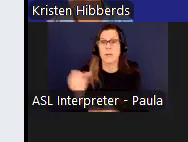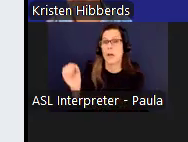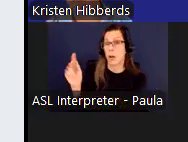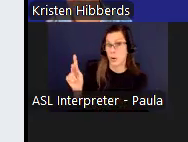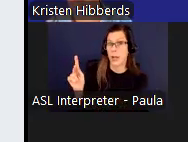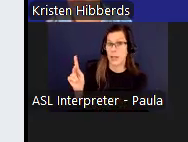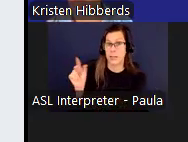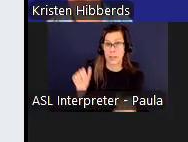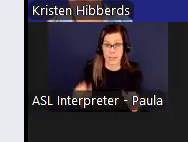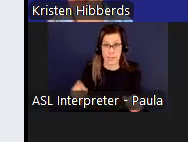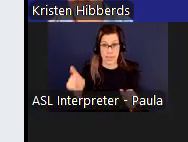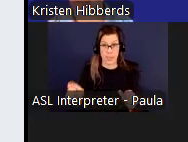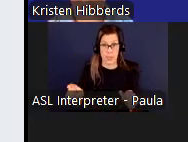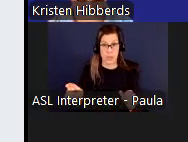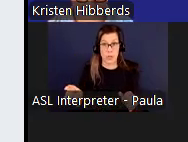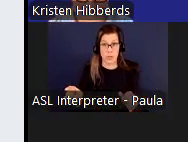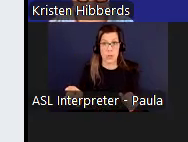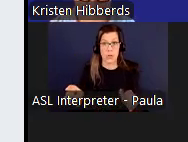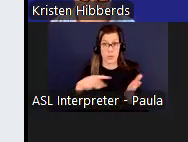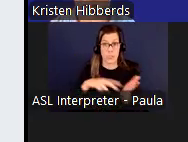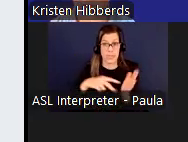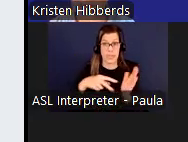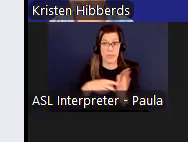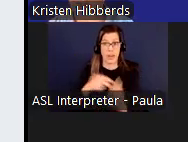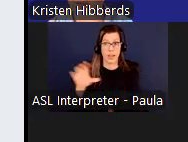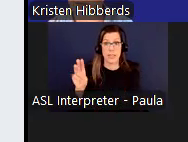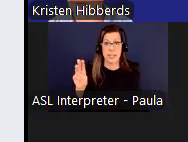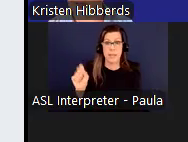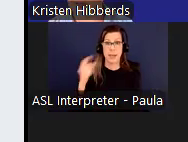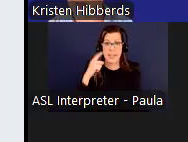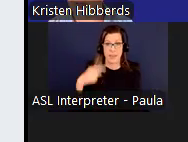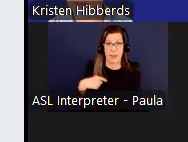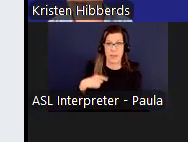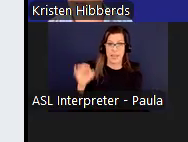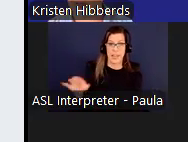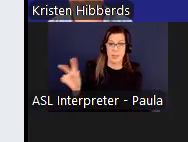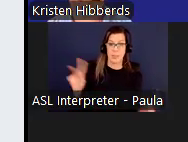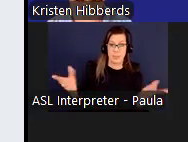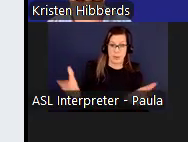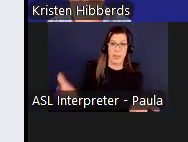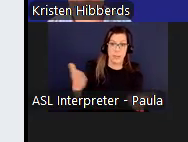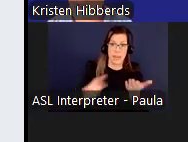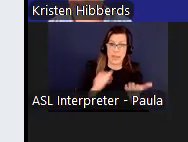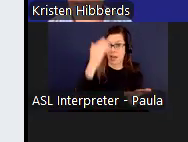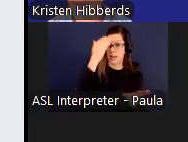Can you, will you just define CMS for me? Just for those on the call that may not know that what that means.